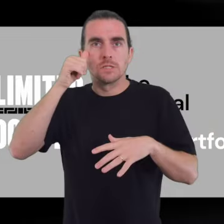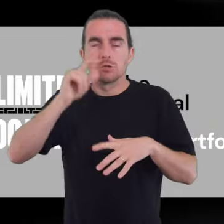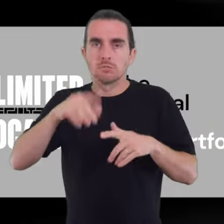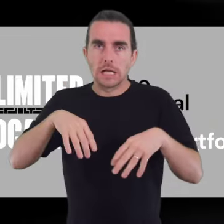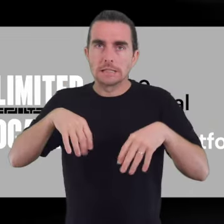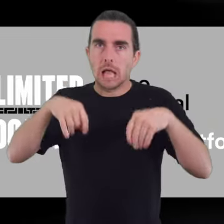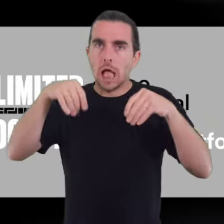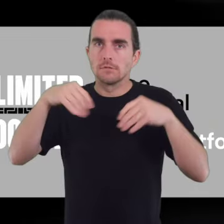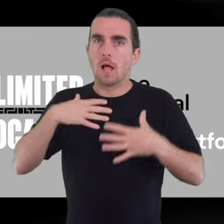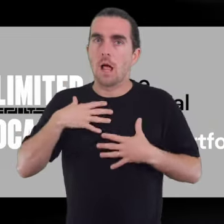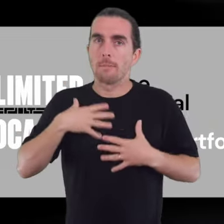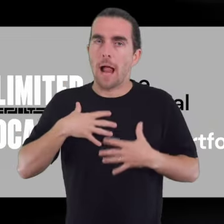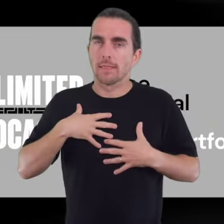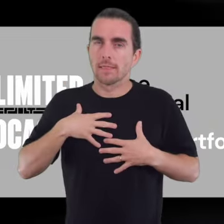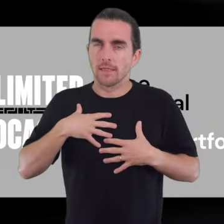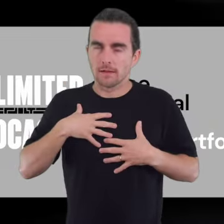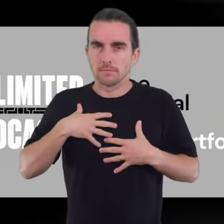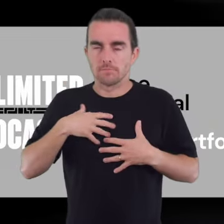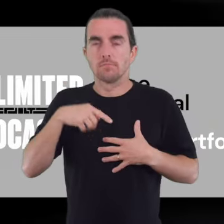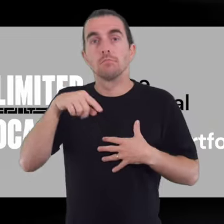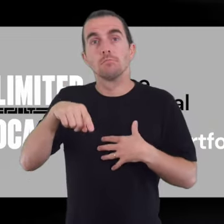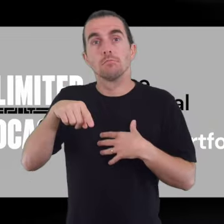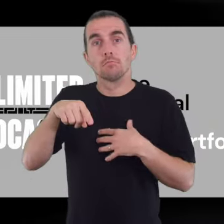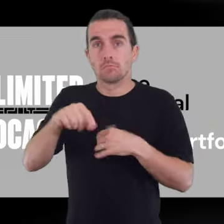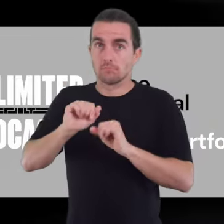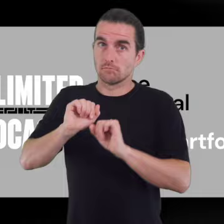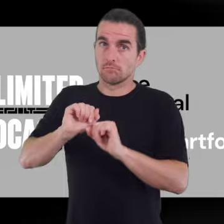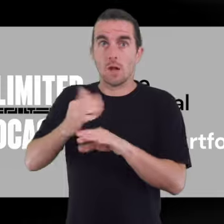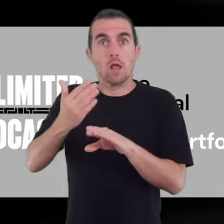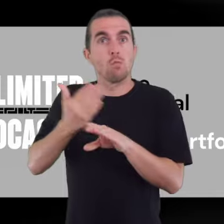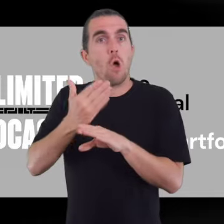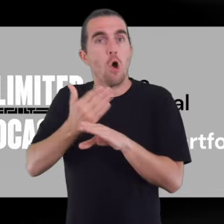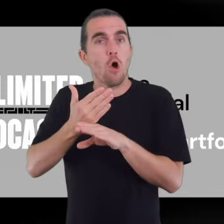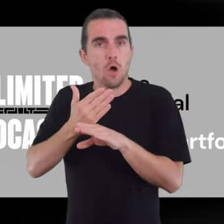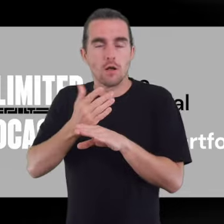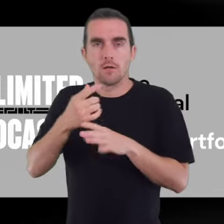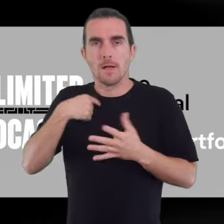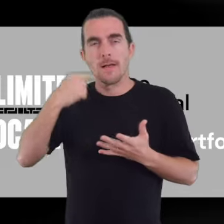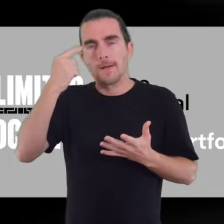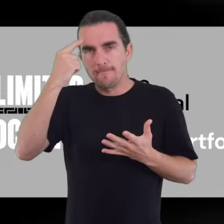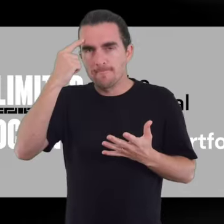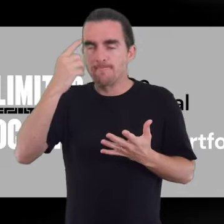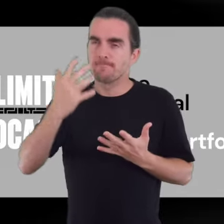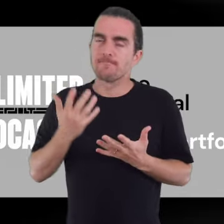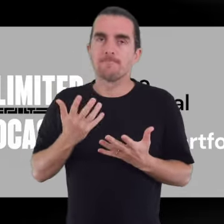experience and a sand bath. This piece of work also is,